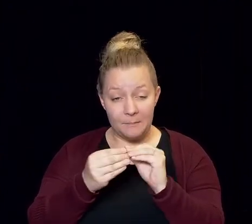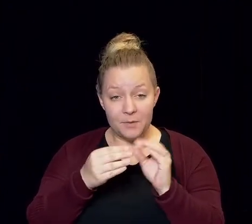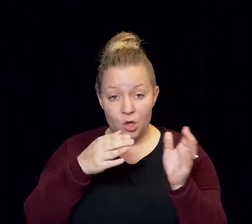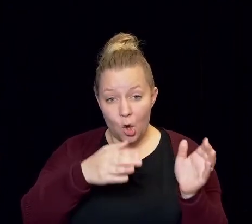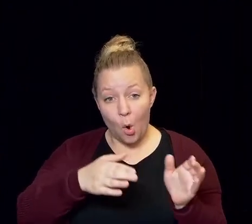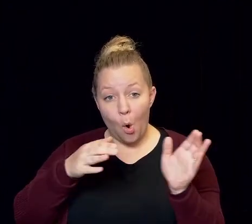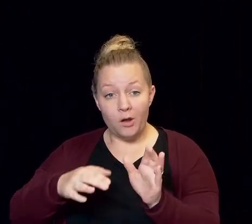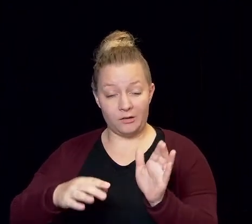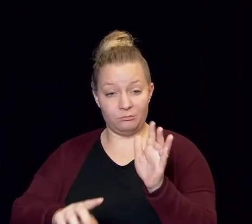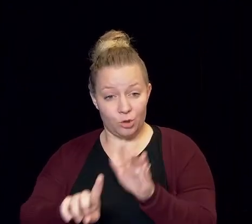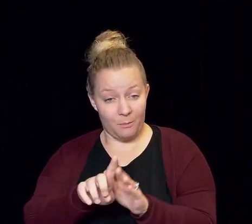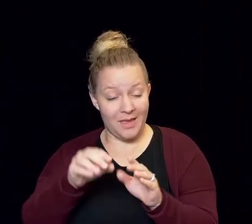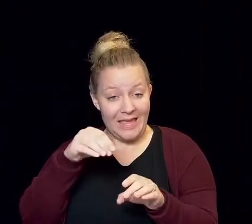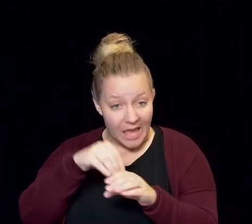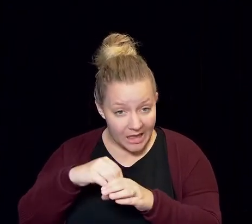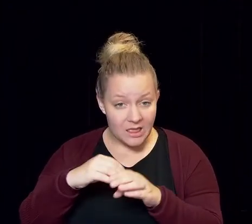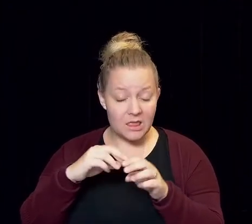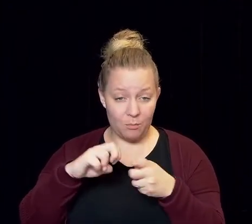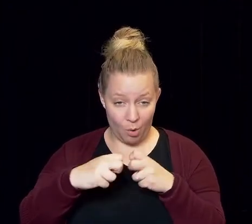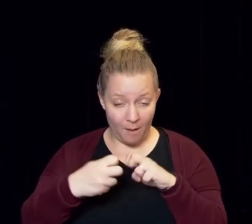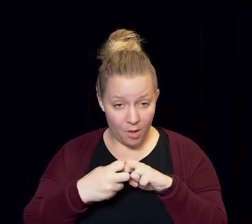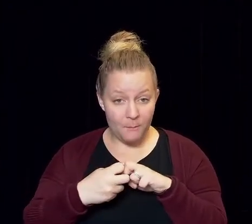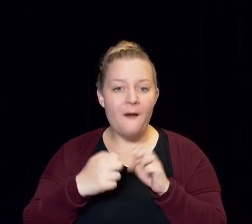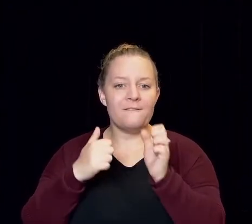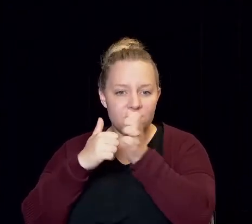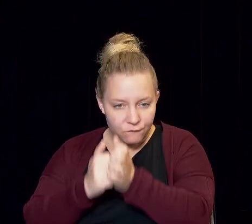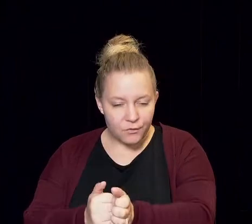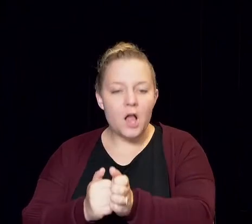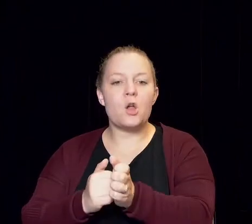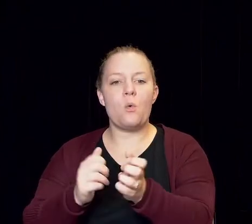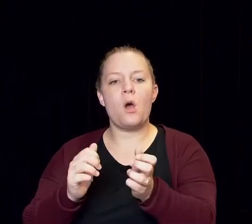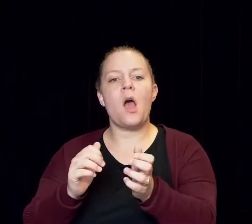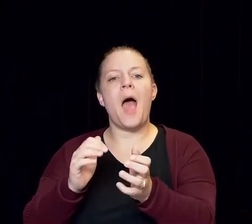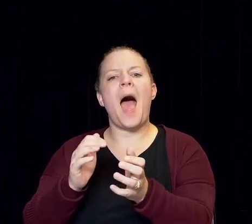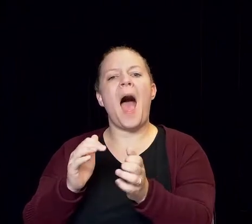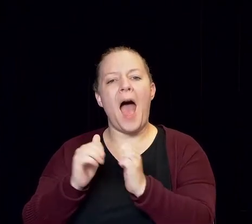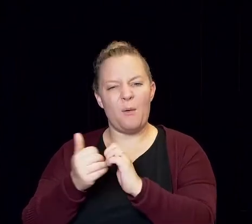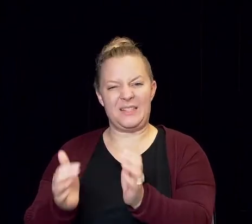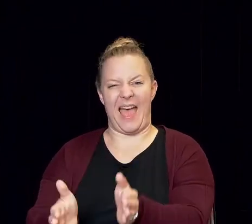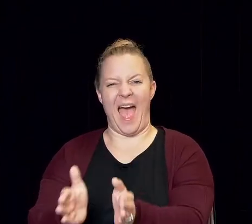actually asked of you. So from here, I can see that this is where my division sign would be.